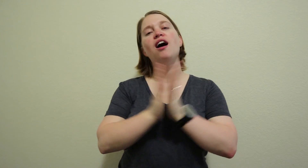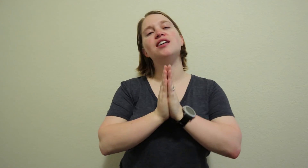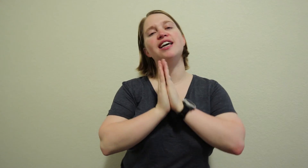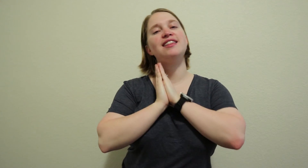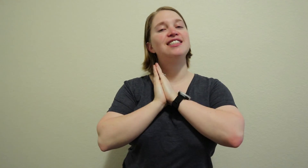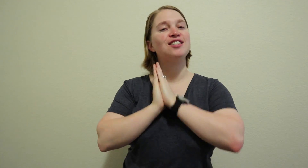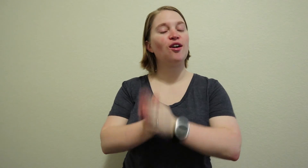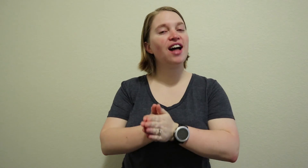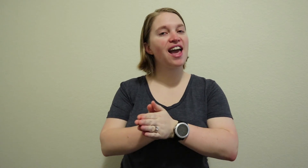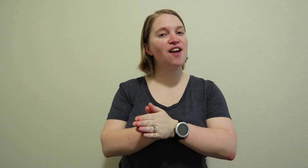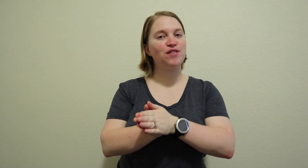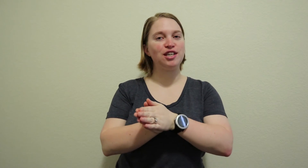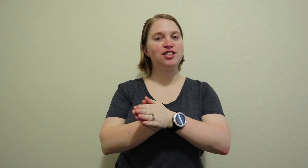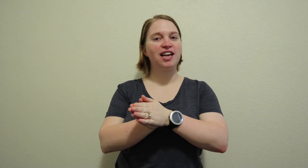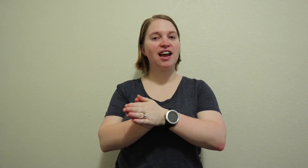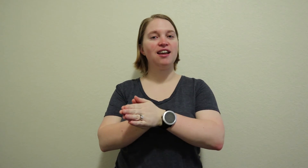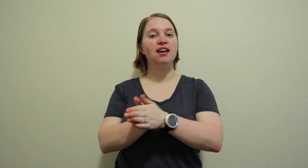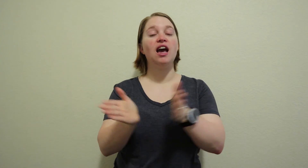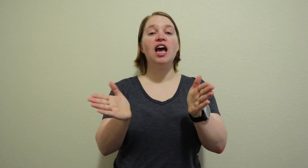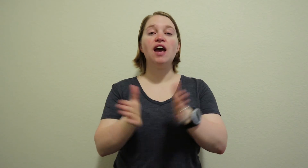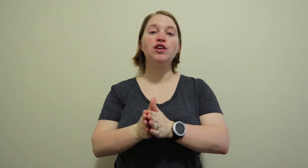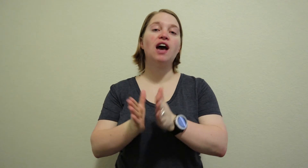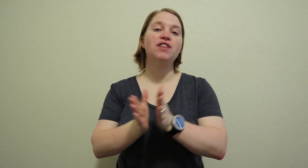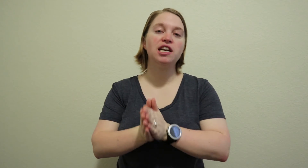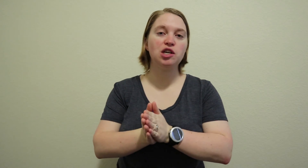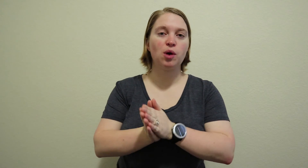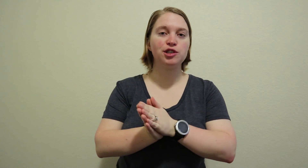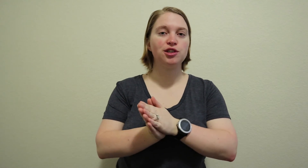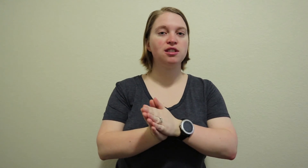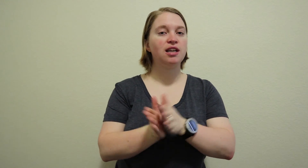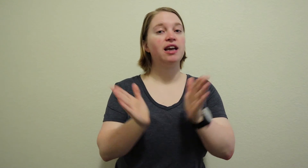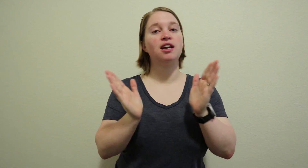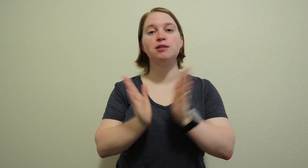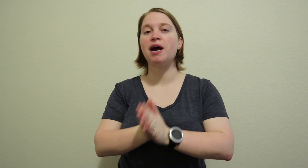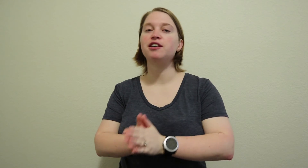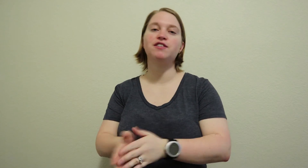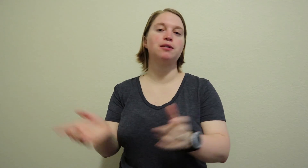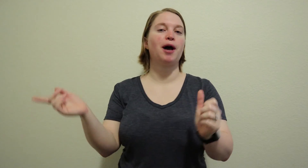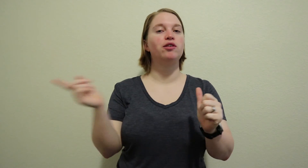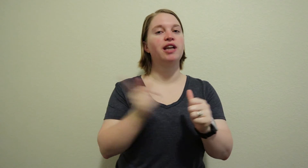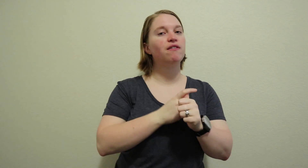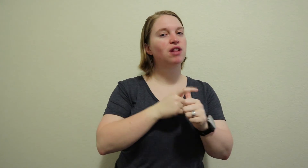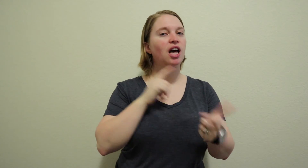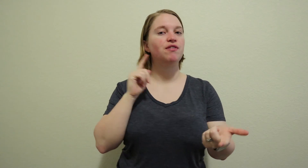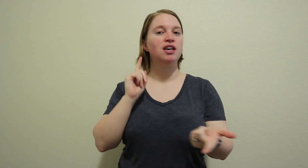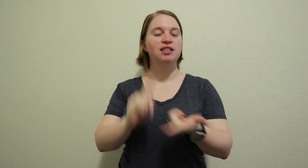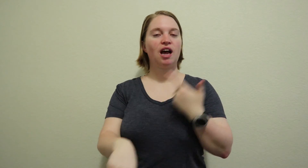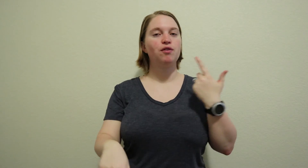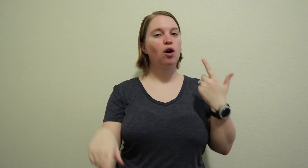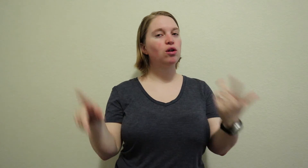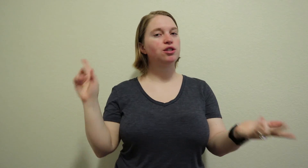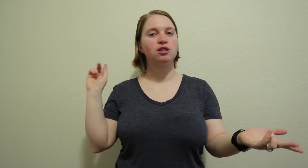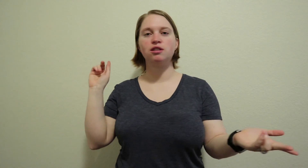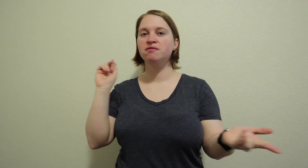Alright, this is all I have for you today if you have any questions, it doesn't matter if it's about deaf life, deaf culture,